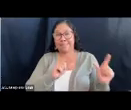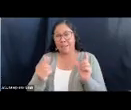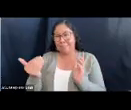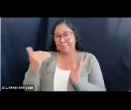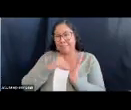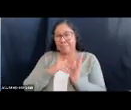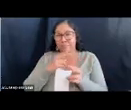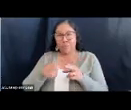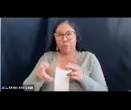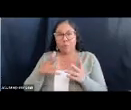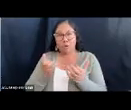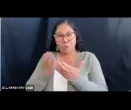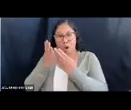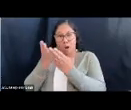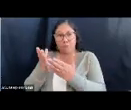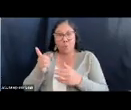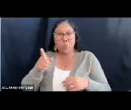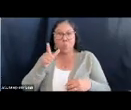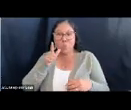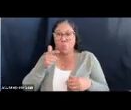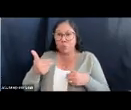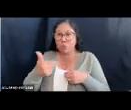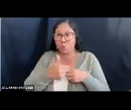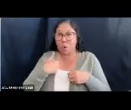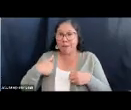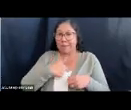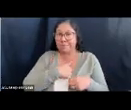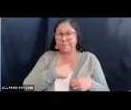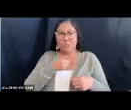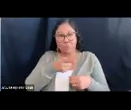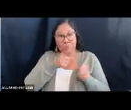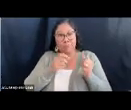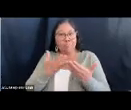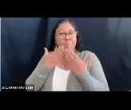we did want to offer those joining us opportunity to extend your appreciation to our panelists for